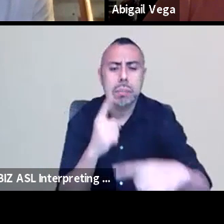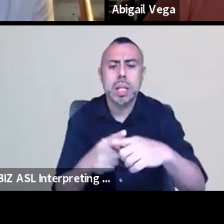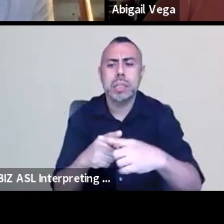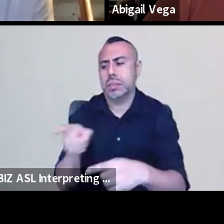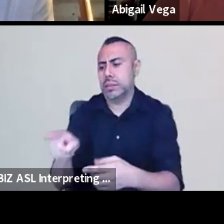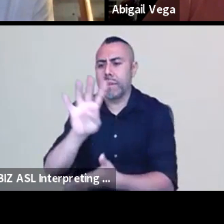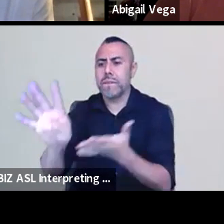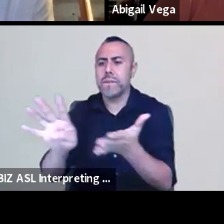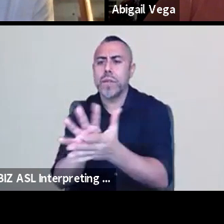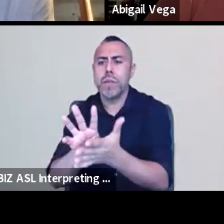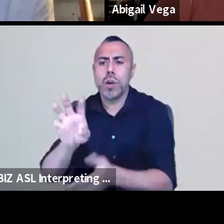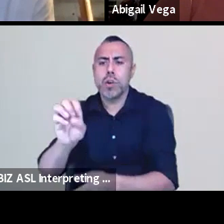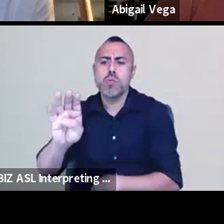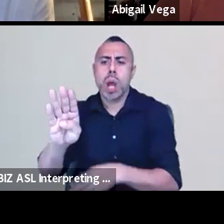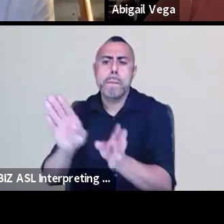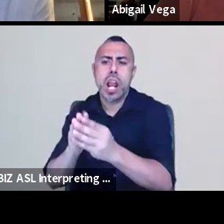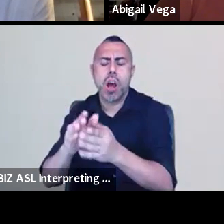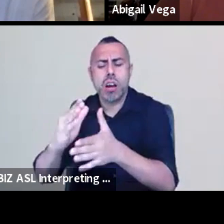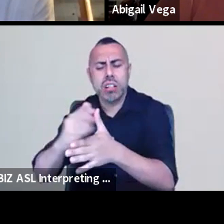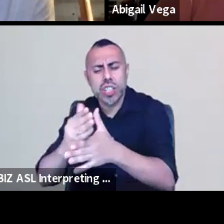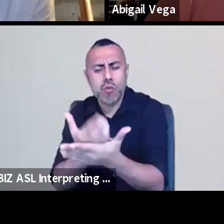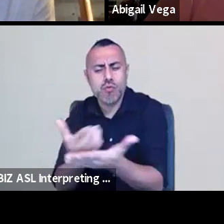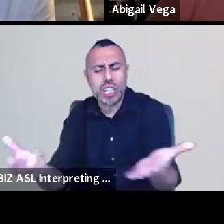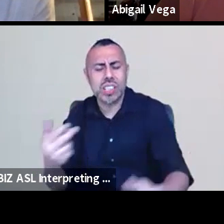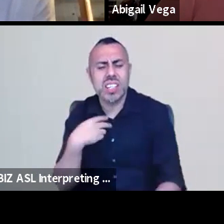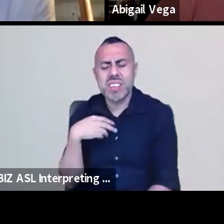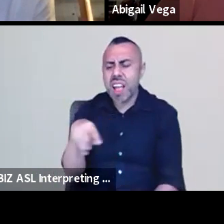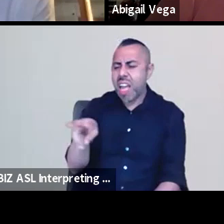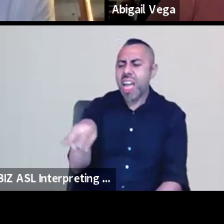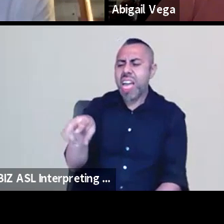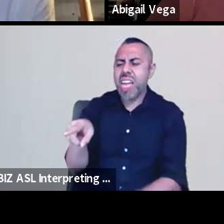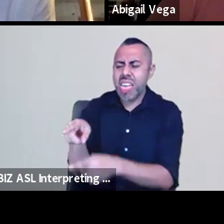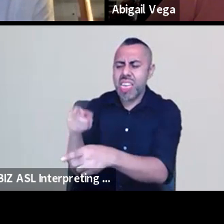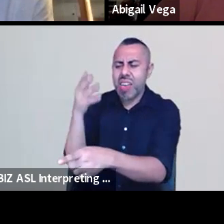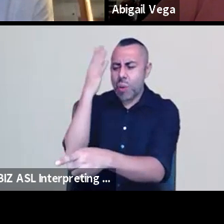And later in the day I was like, "Why can't we do that as freelance artists?"